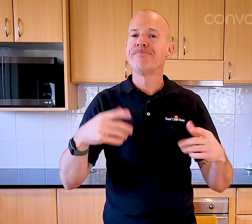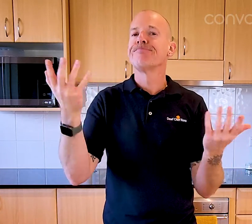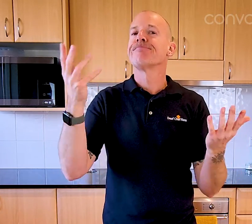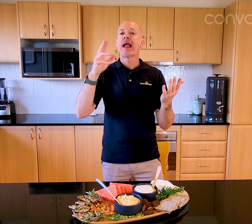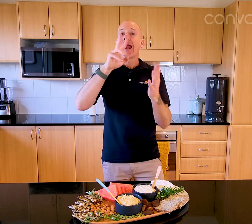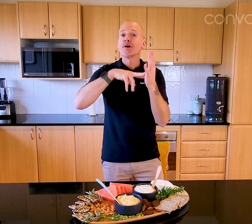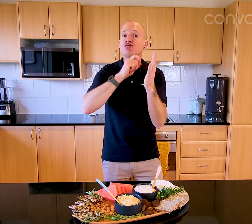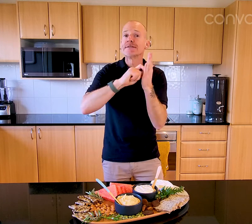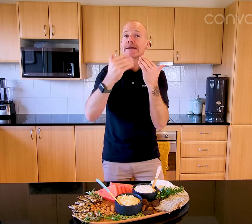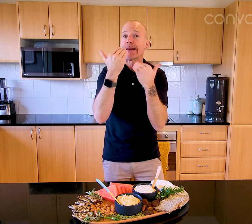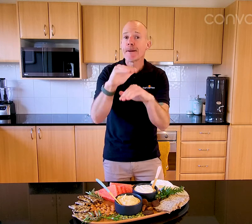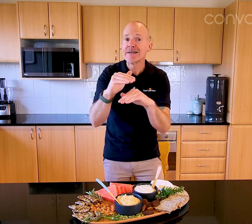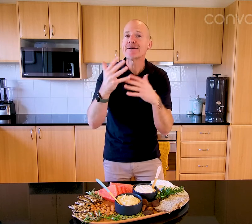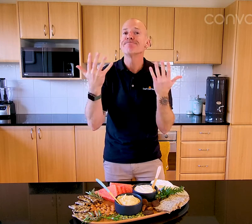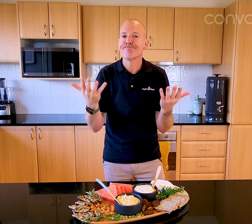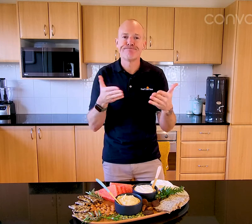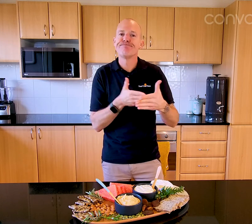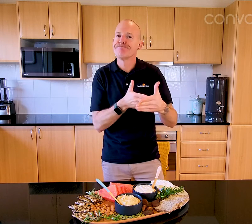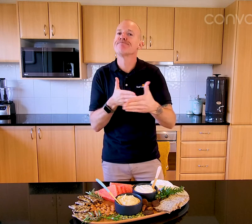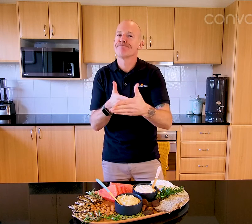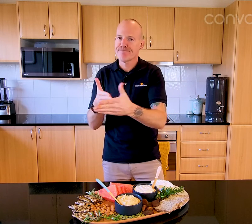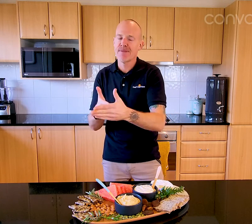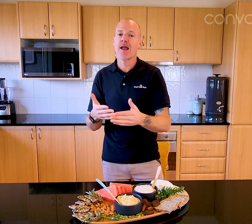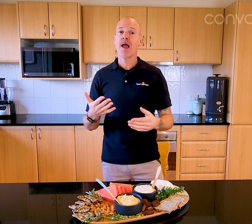Some individuals experience barriers to accessing important health information due to low literacy skills.